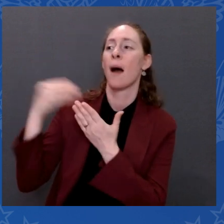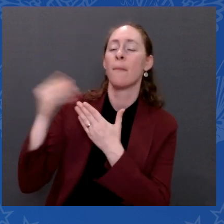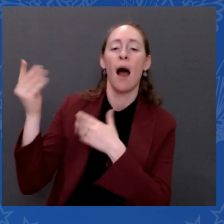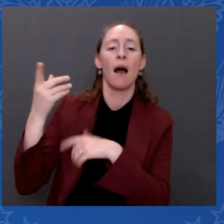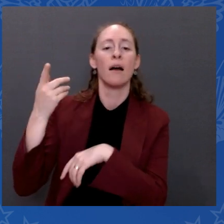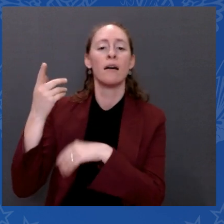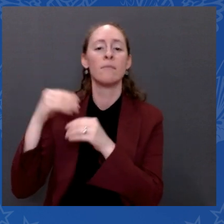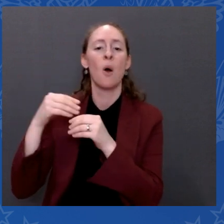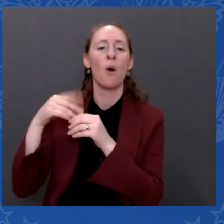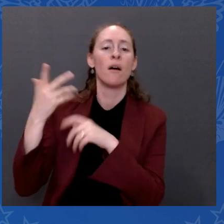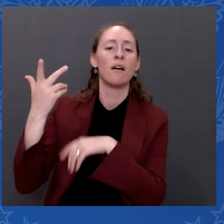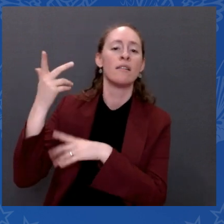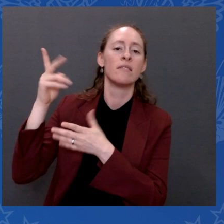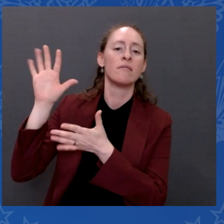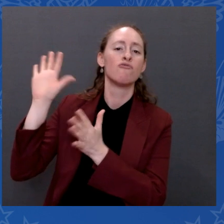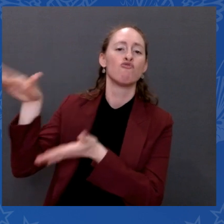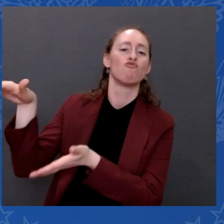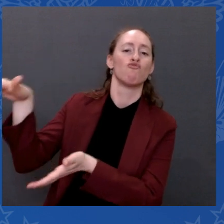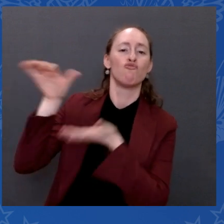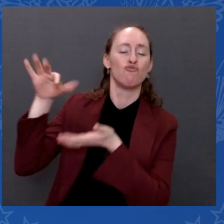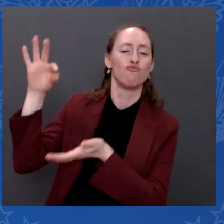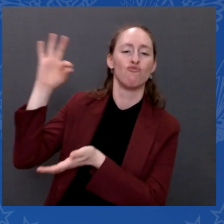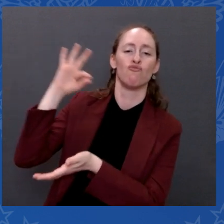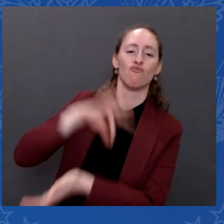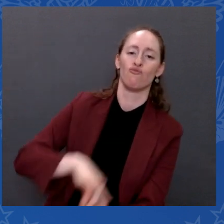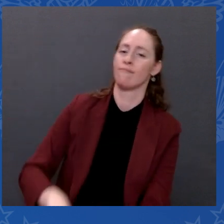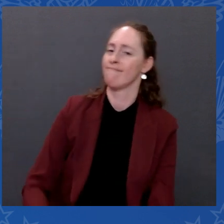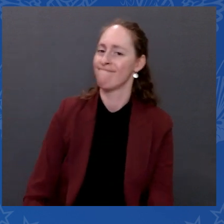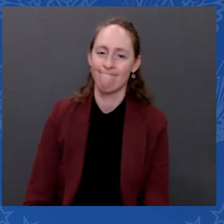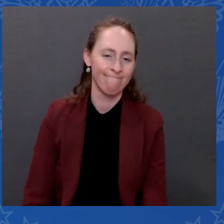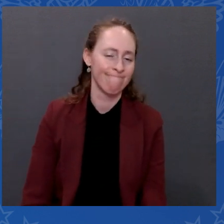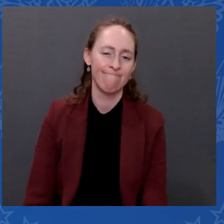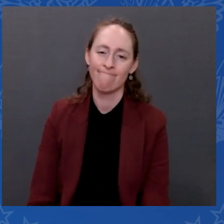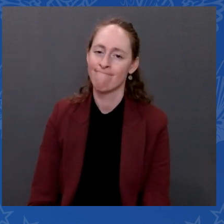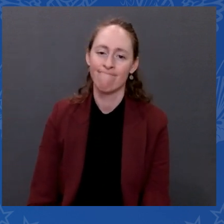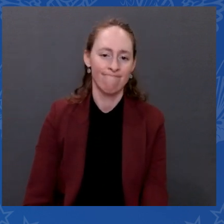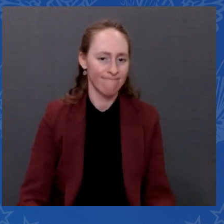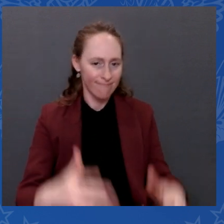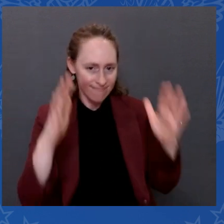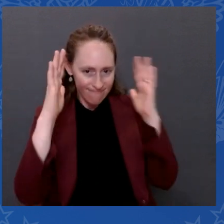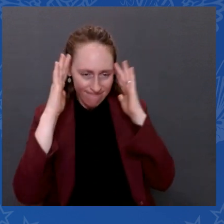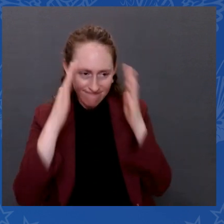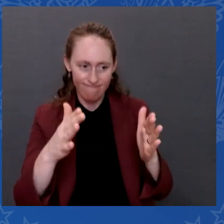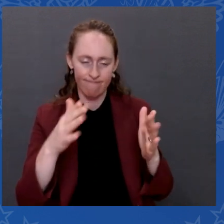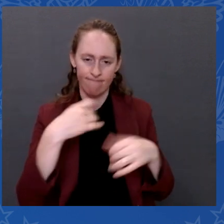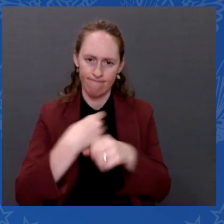It authorizes significant investment in American science and technology, which I mentioned earlier.